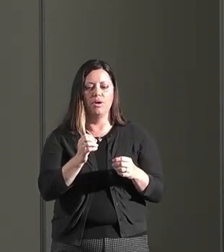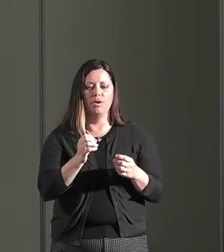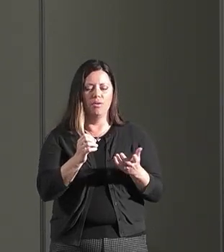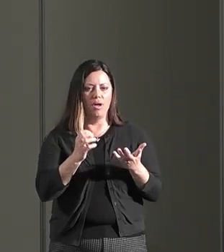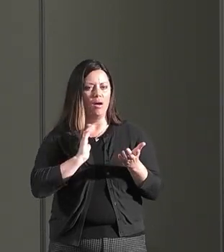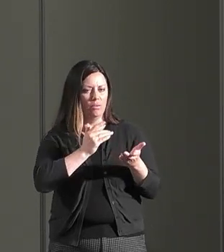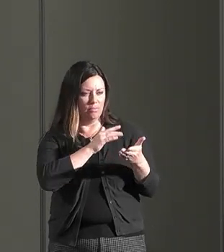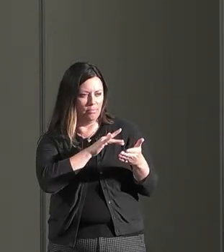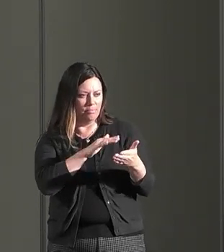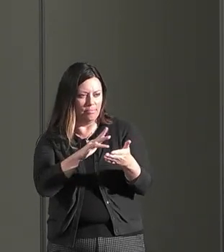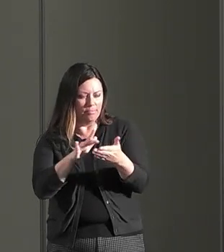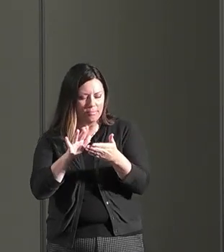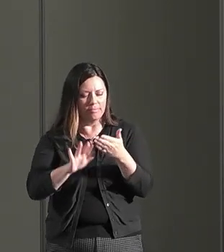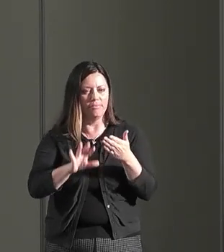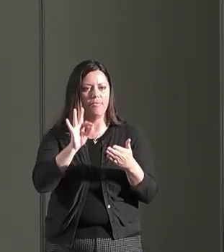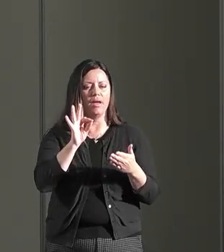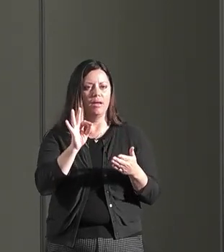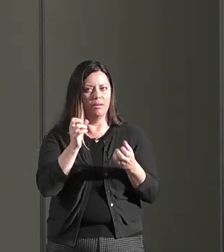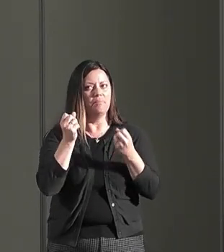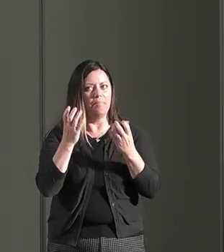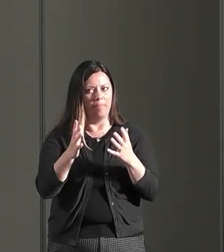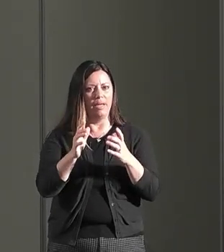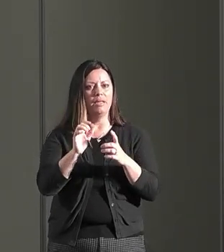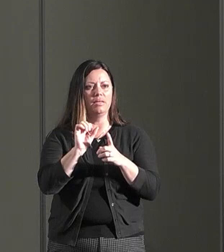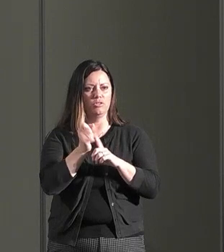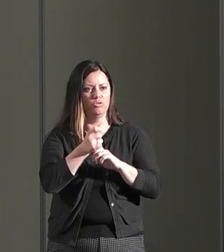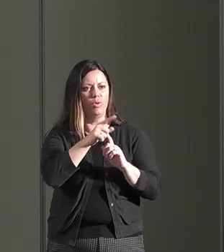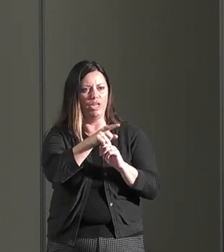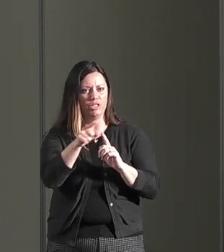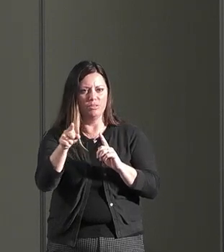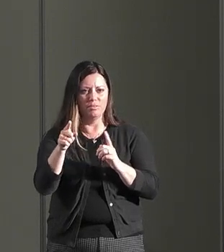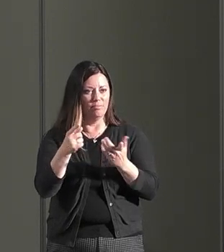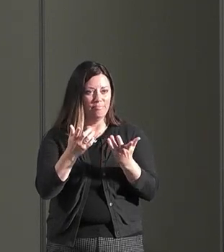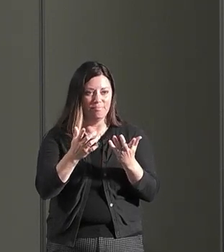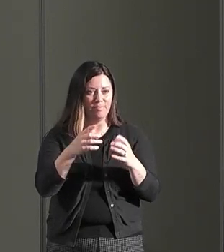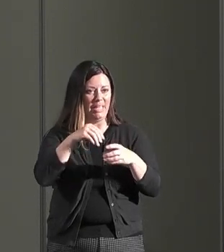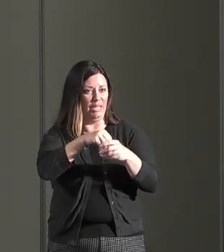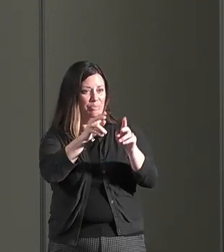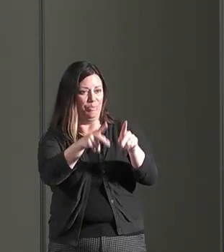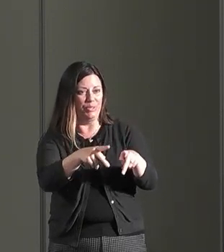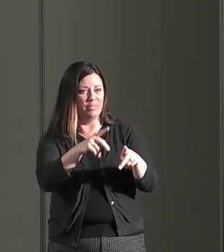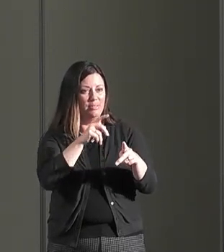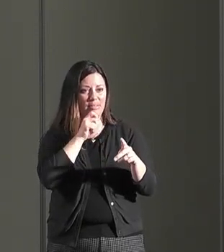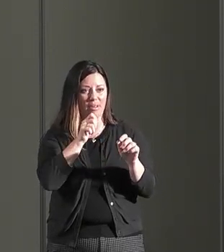a lot of situations where in person services are not feasible in certain medical rooms,